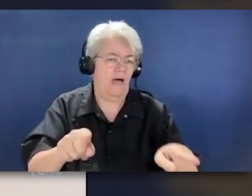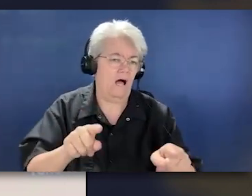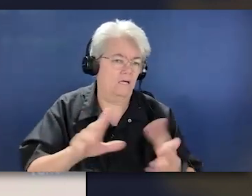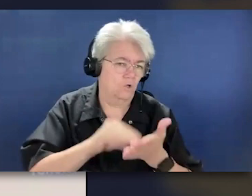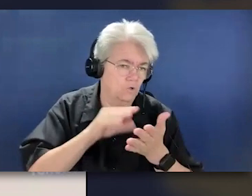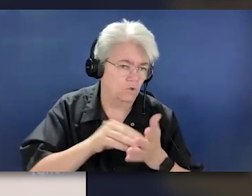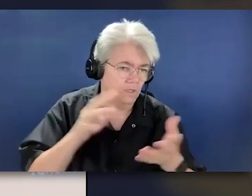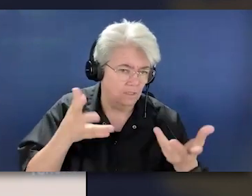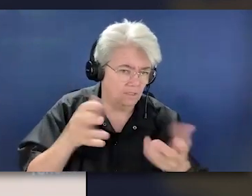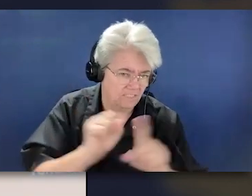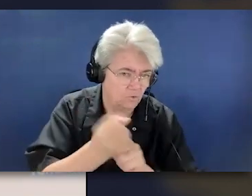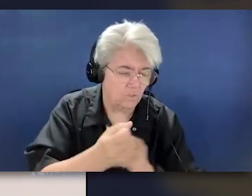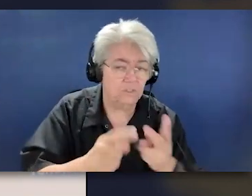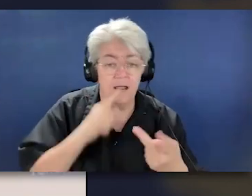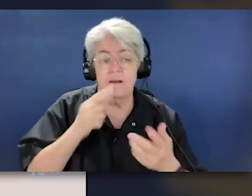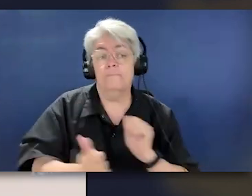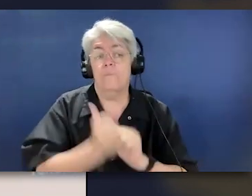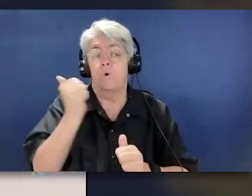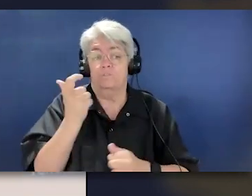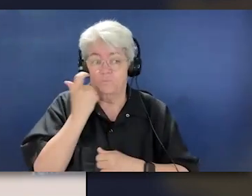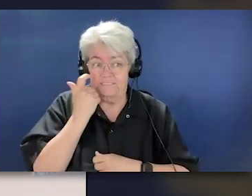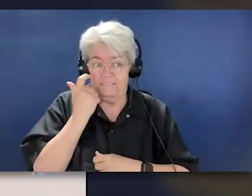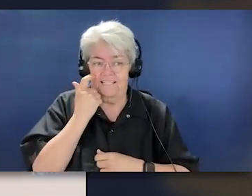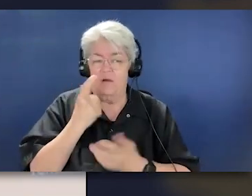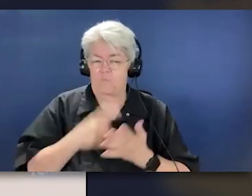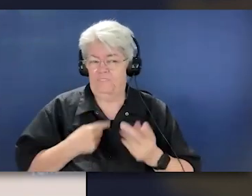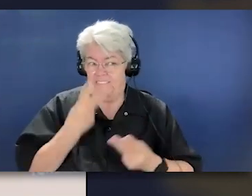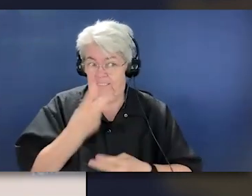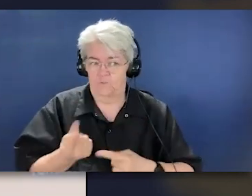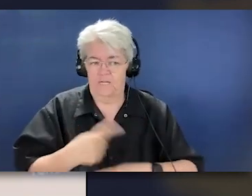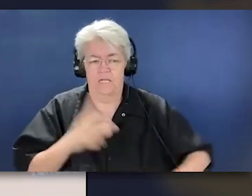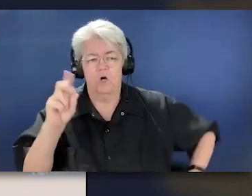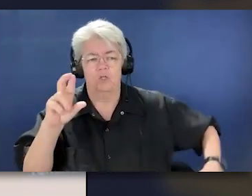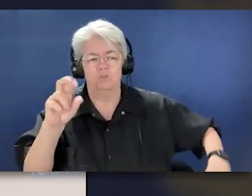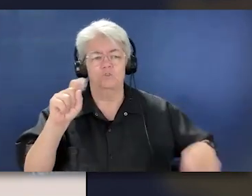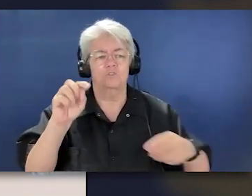and the subject of what we’re going to be looking at today, Dr. Stewart has published on and spoken